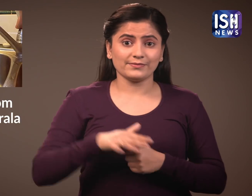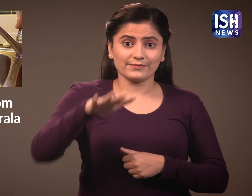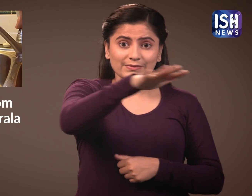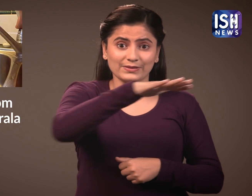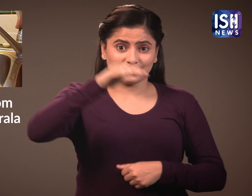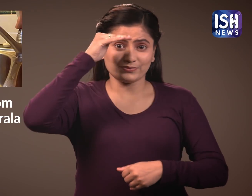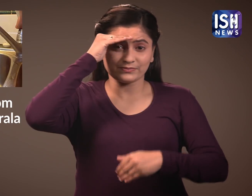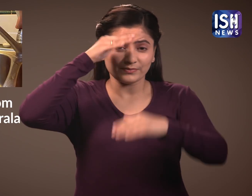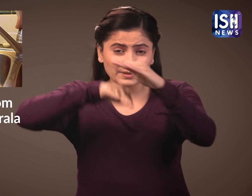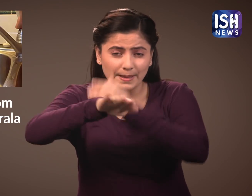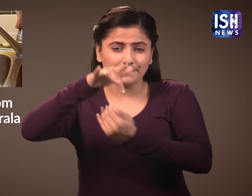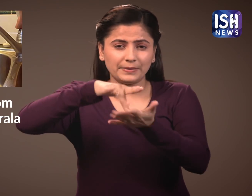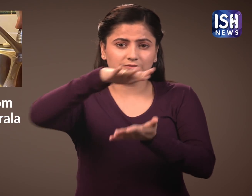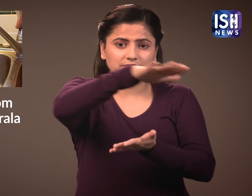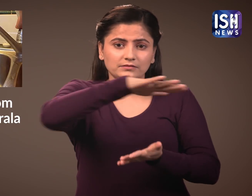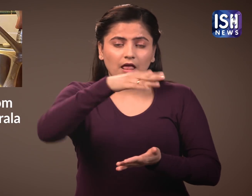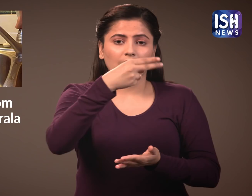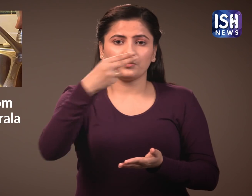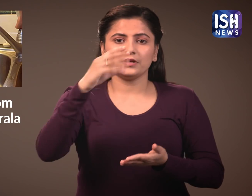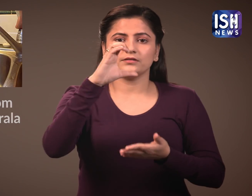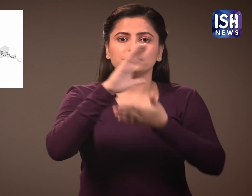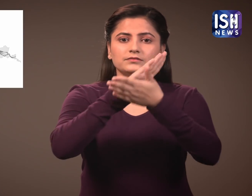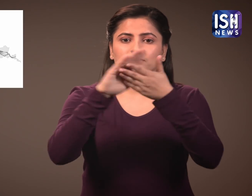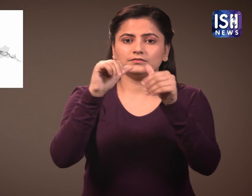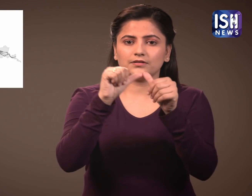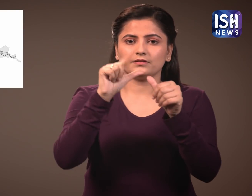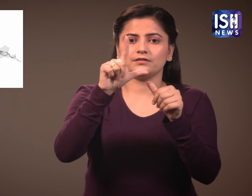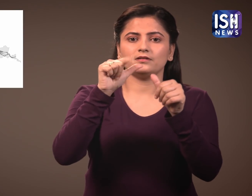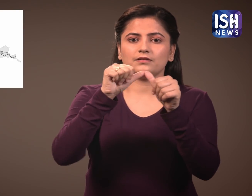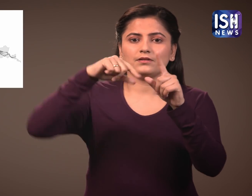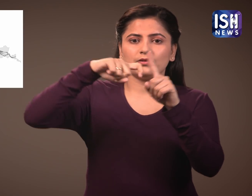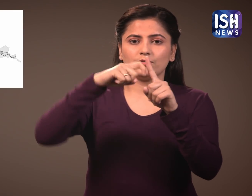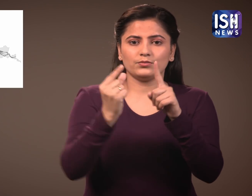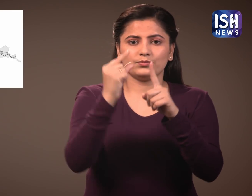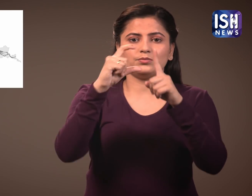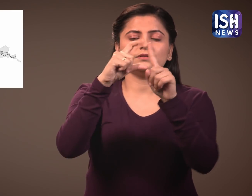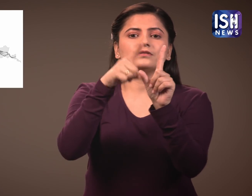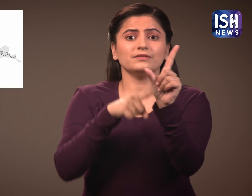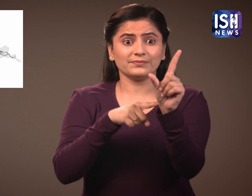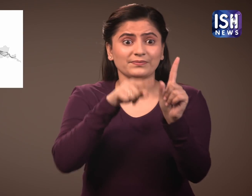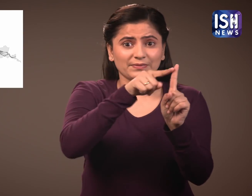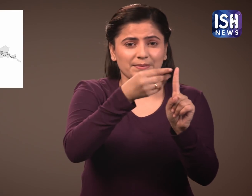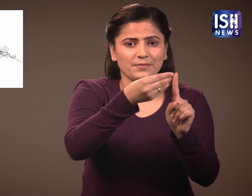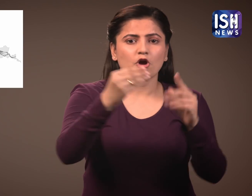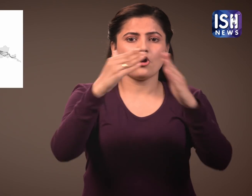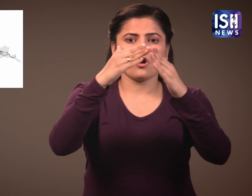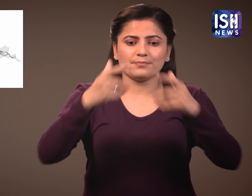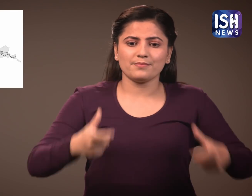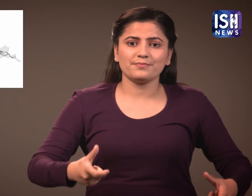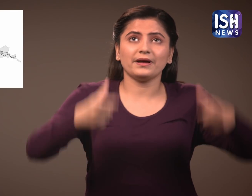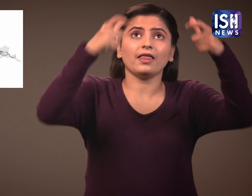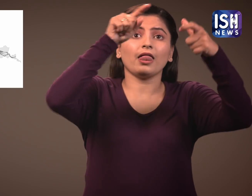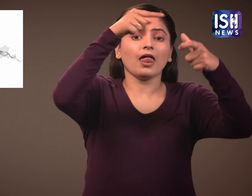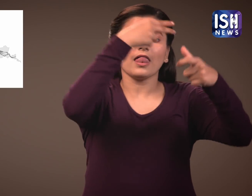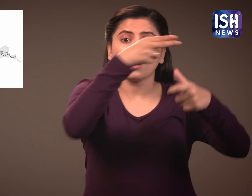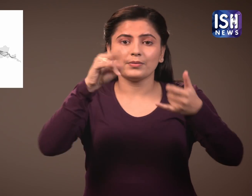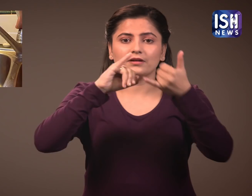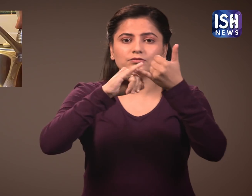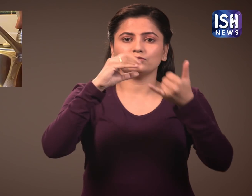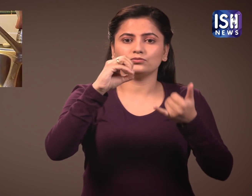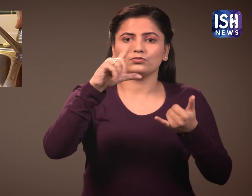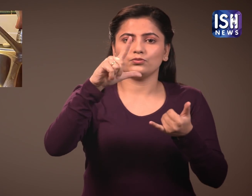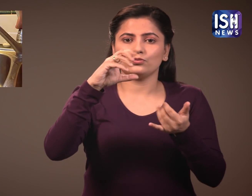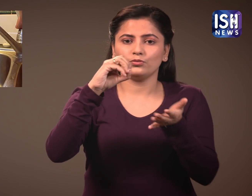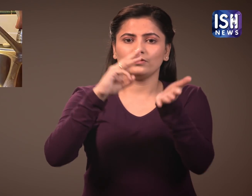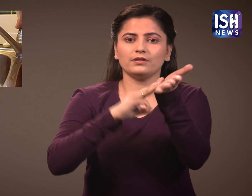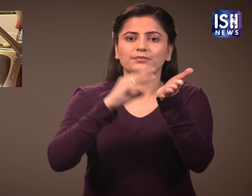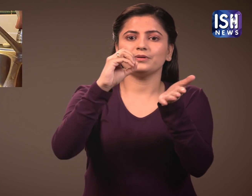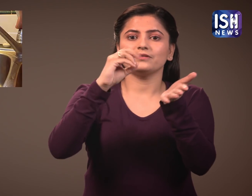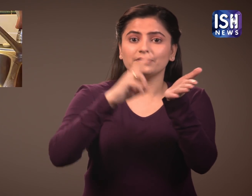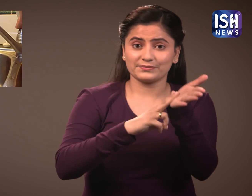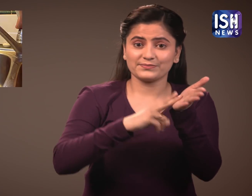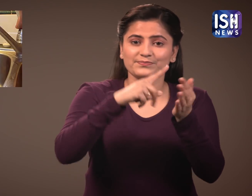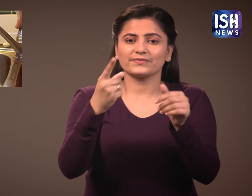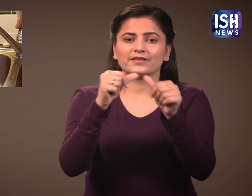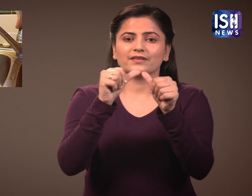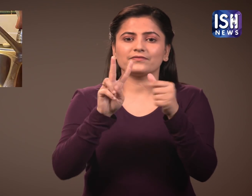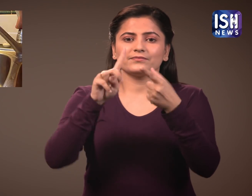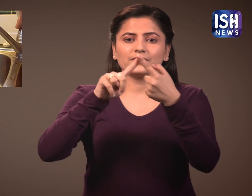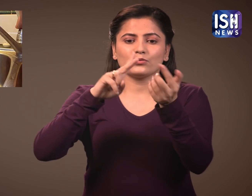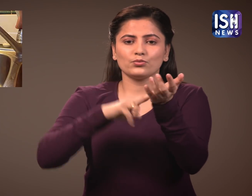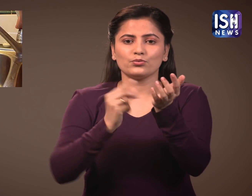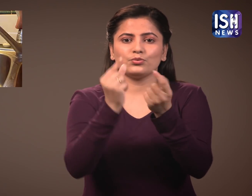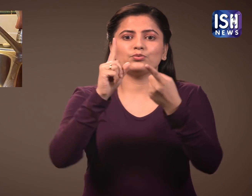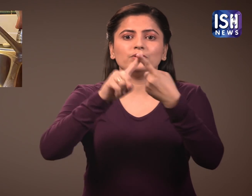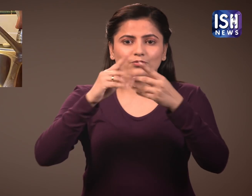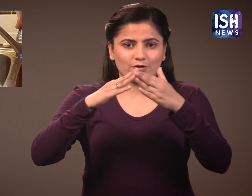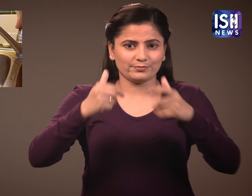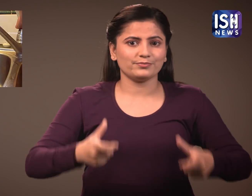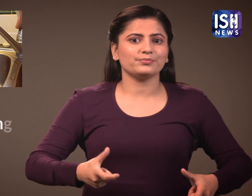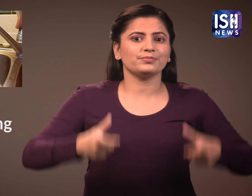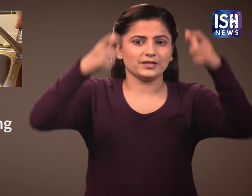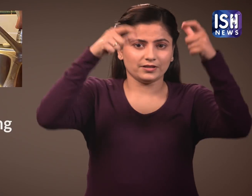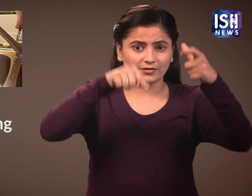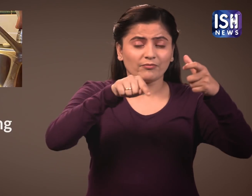In Chalakudy, Thrissur there is a building named Solomon’s Avenue Building.